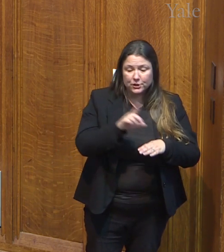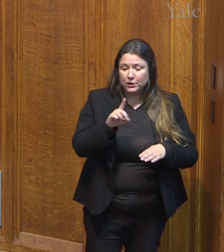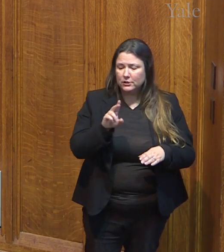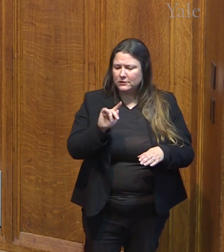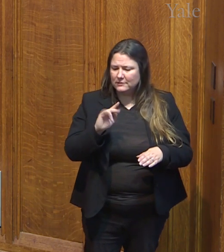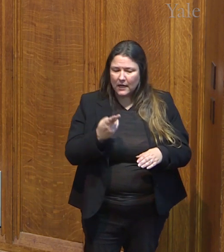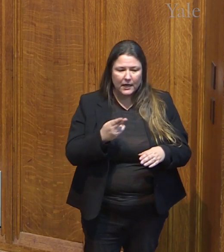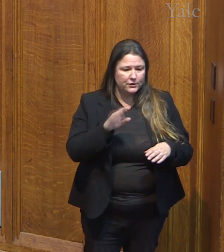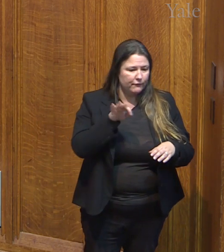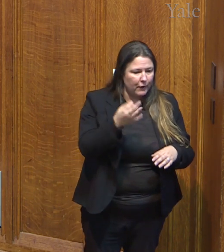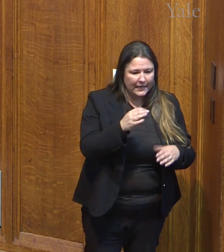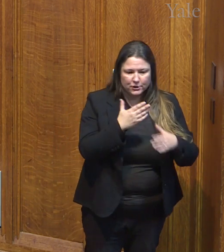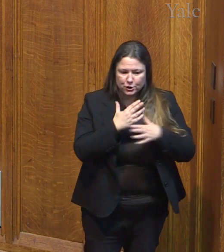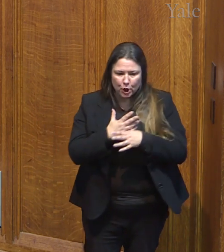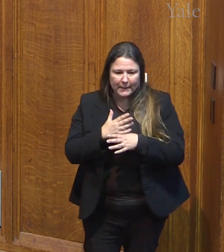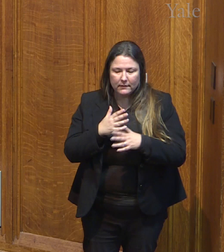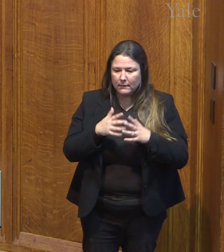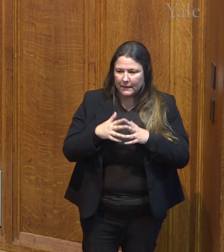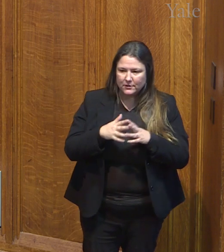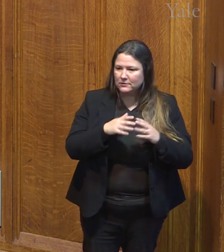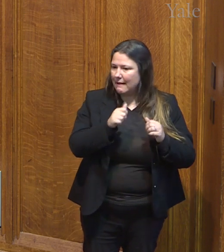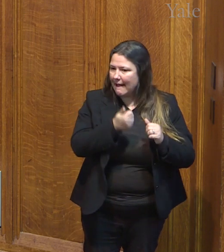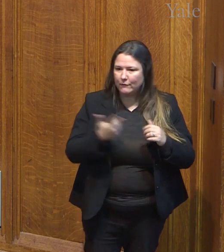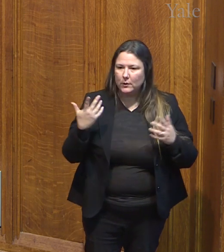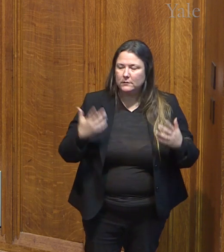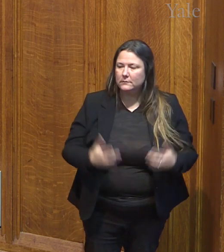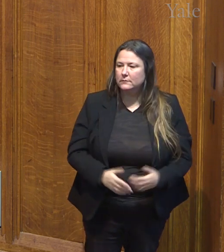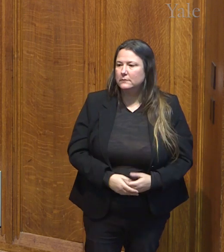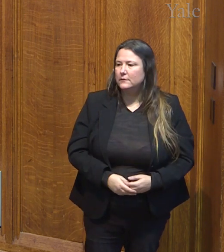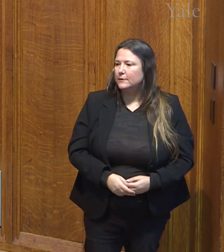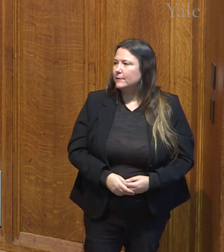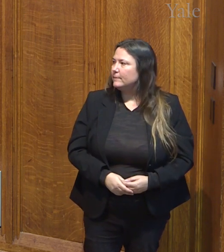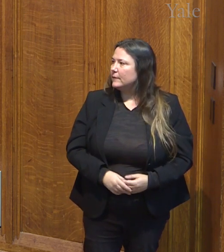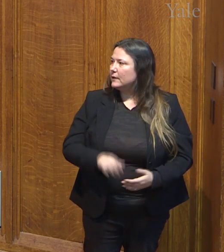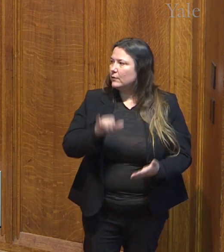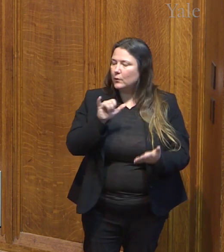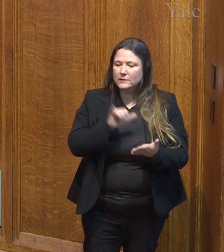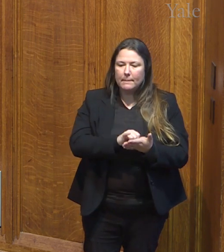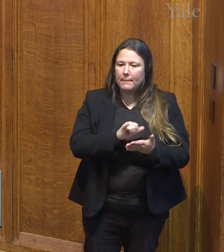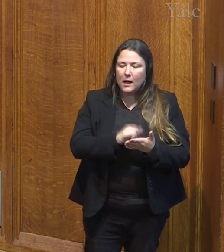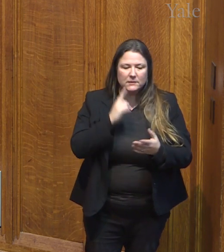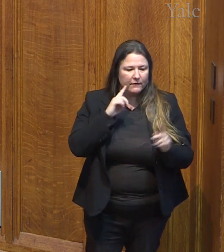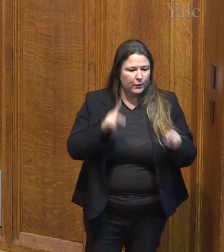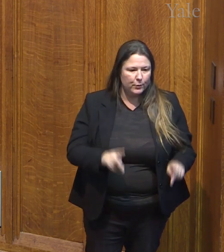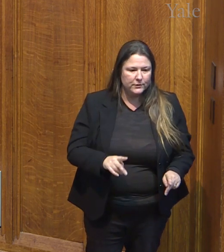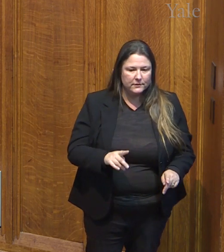and American Oralist successors. It was virtually impossible for a person to speak distinctly